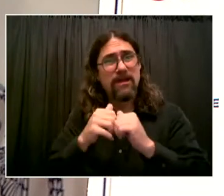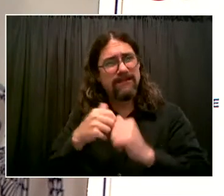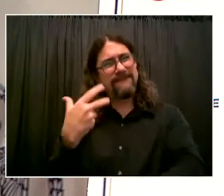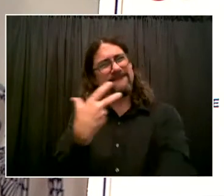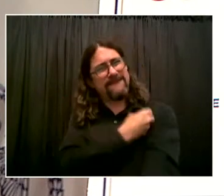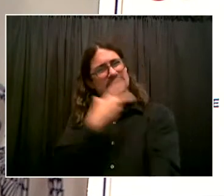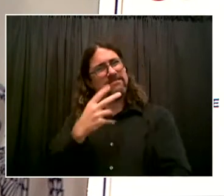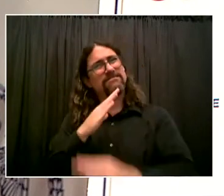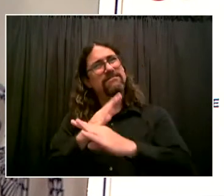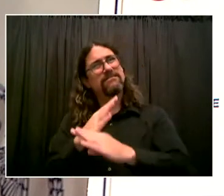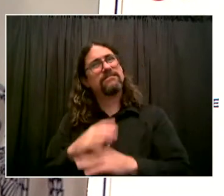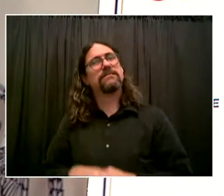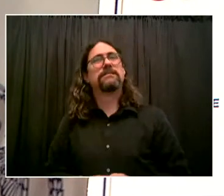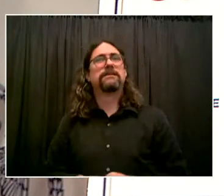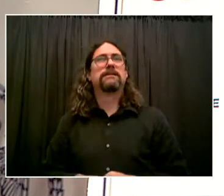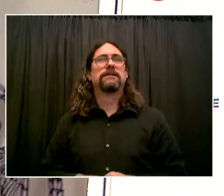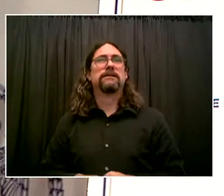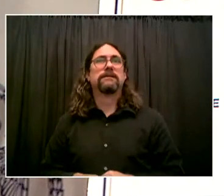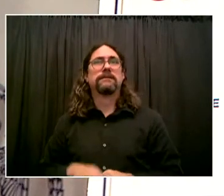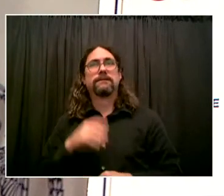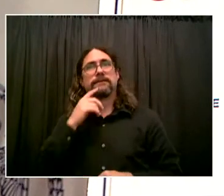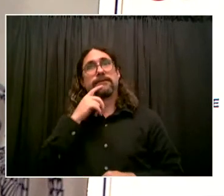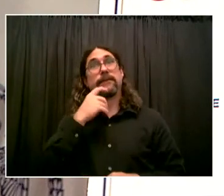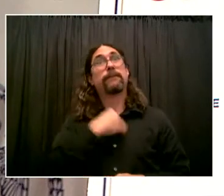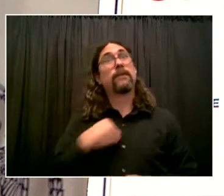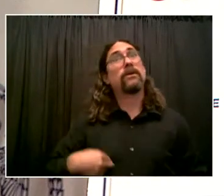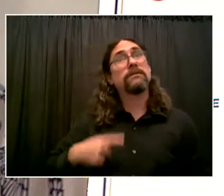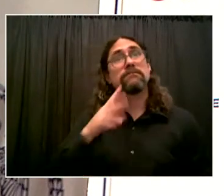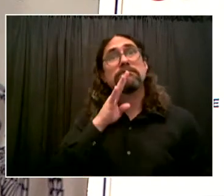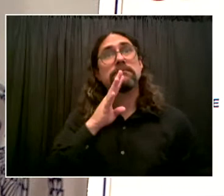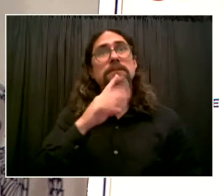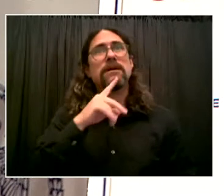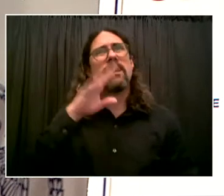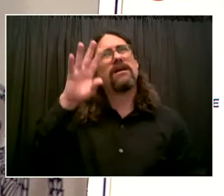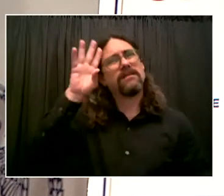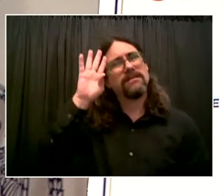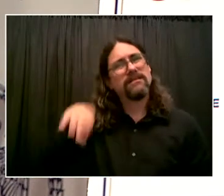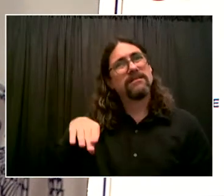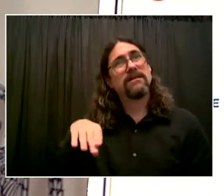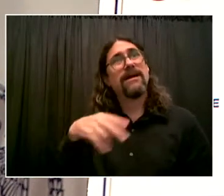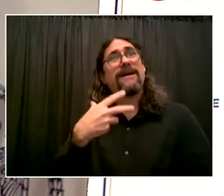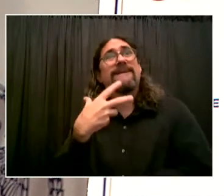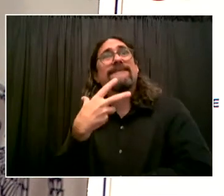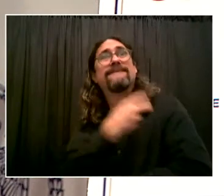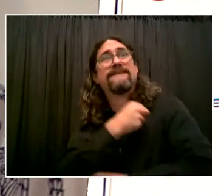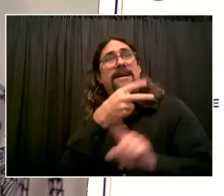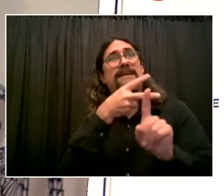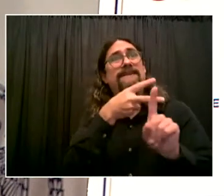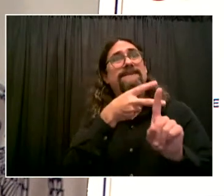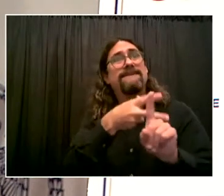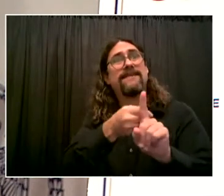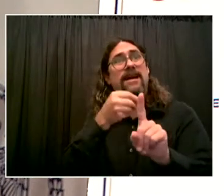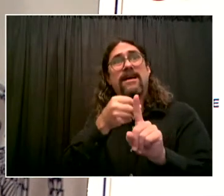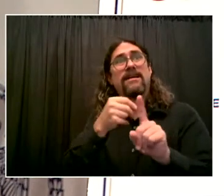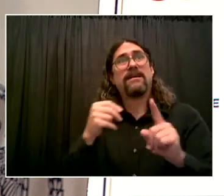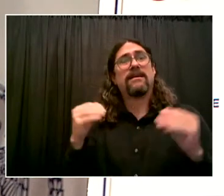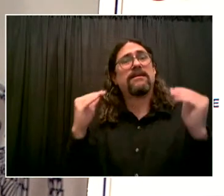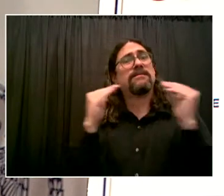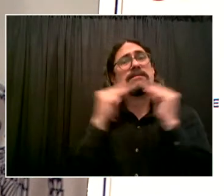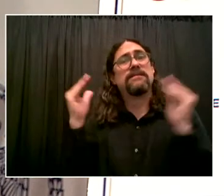KNOCKOUT PUNCH.